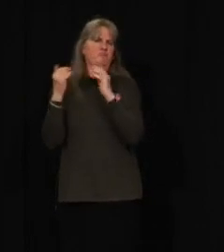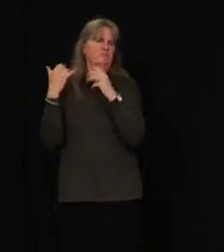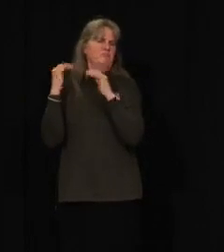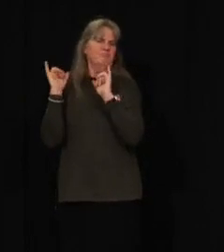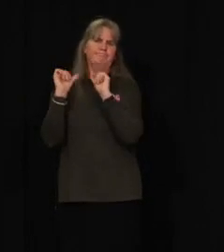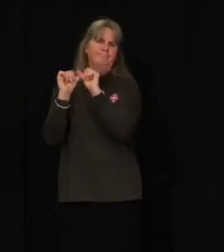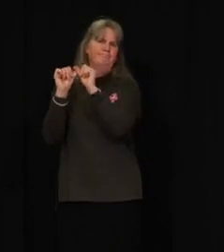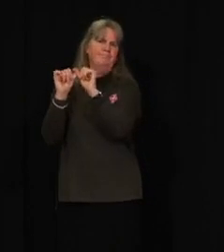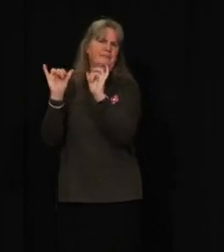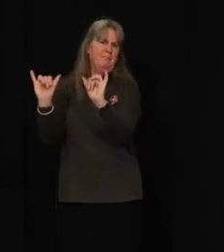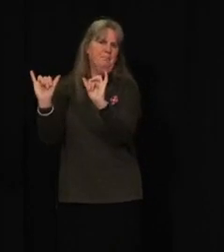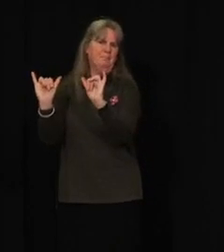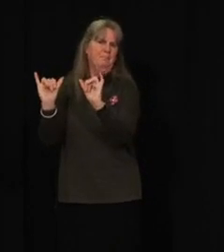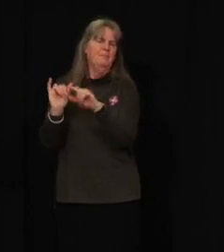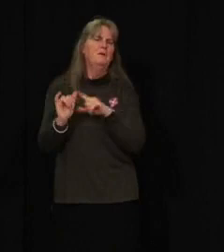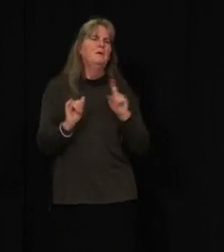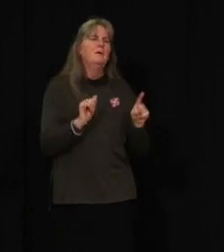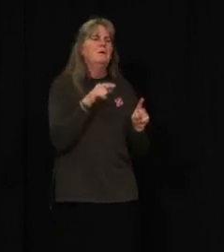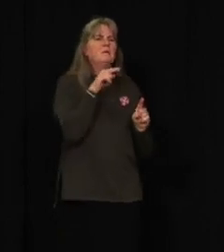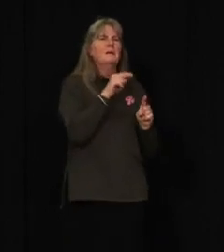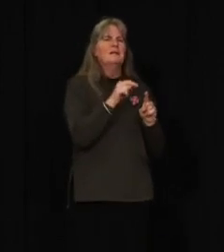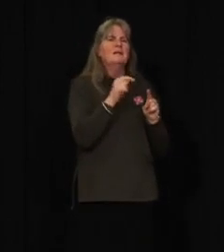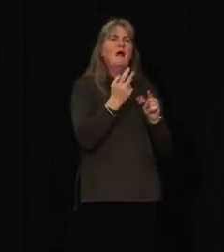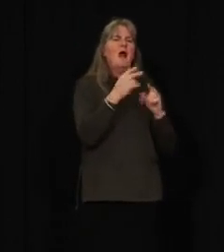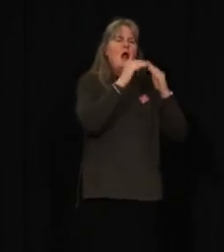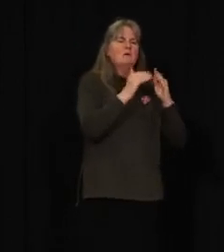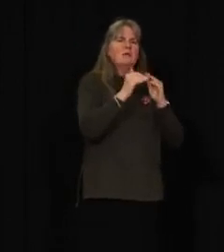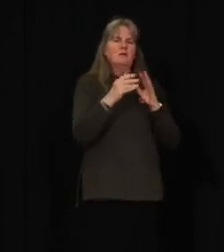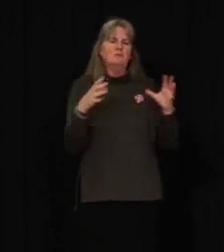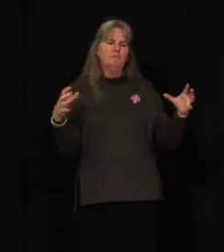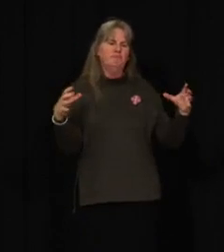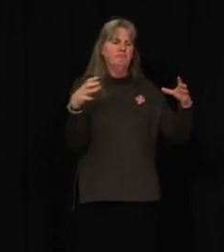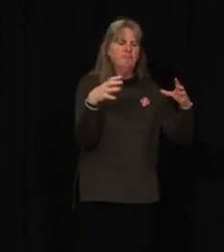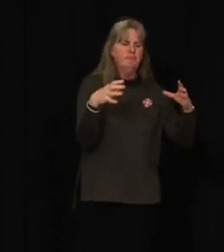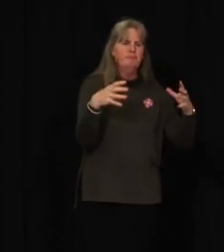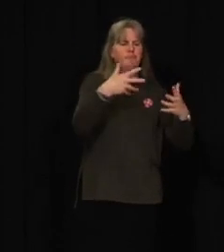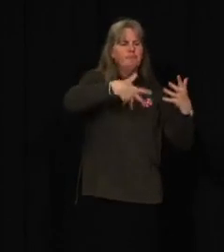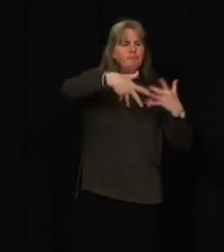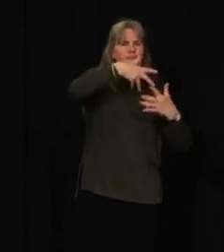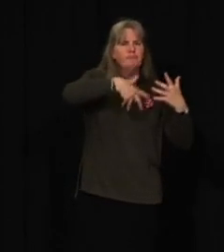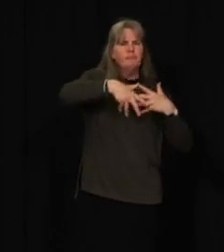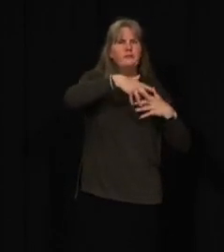carefully through the guidance on household-- on the household